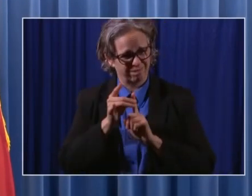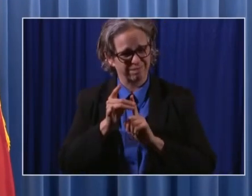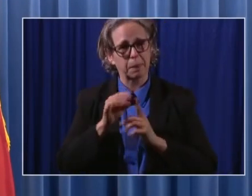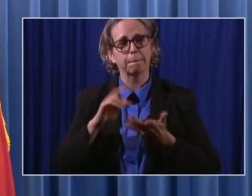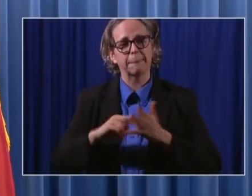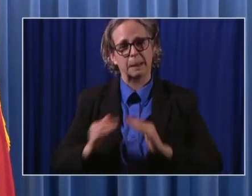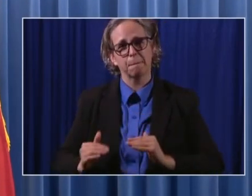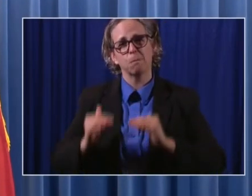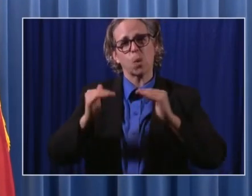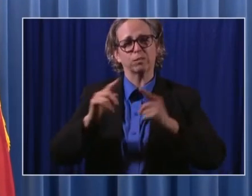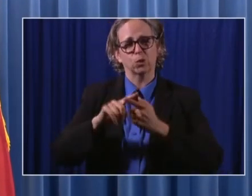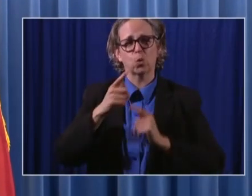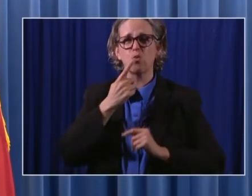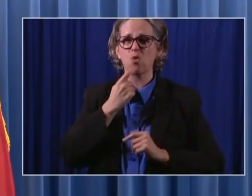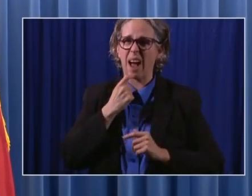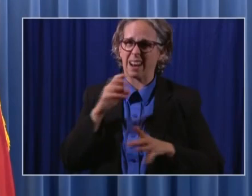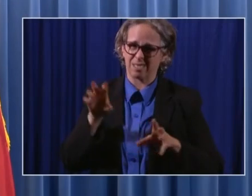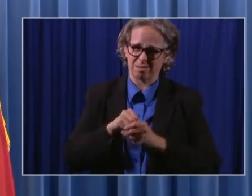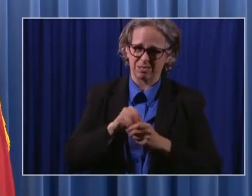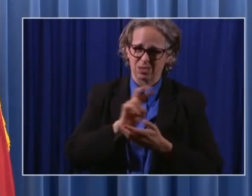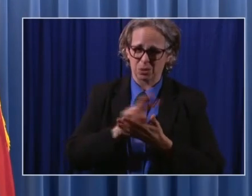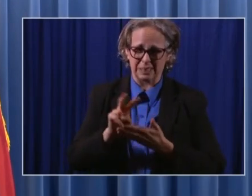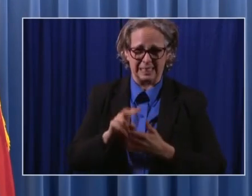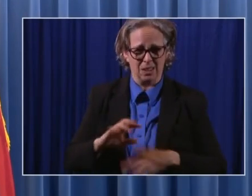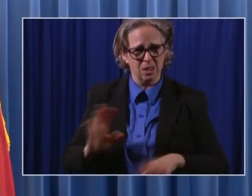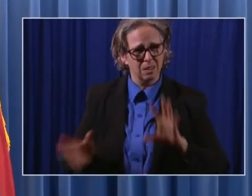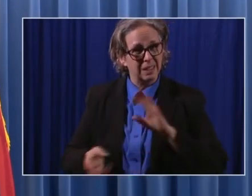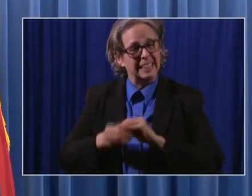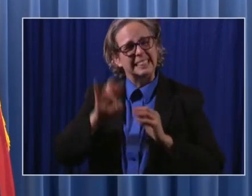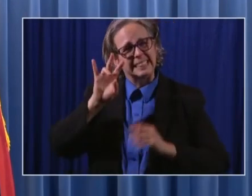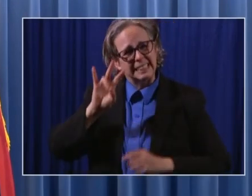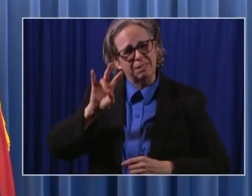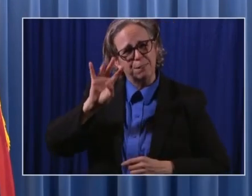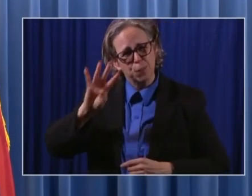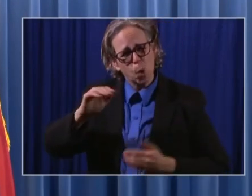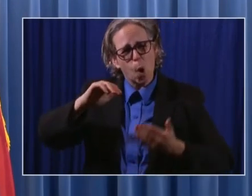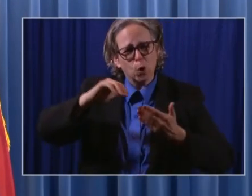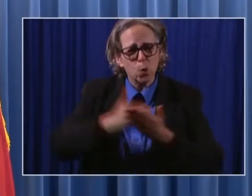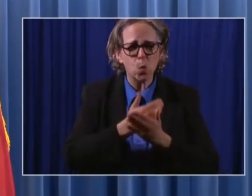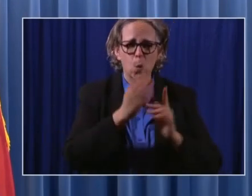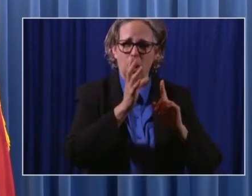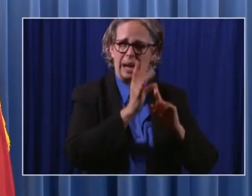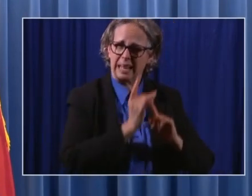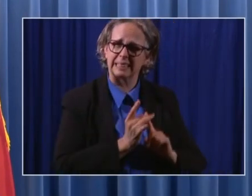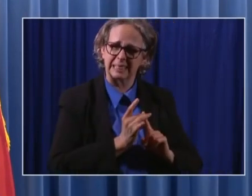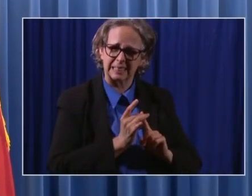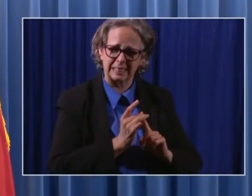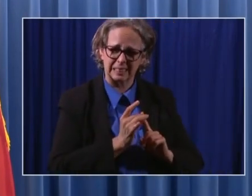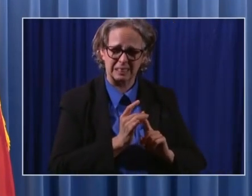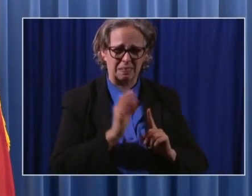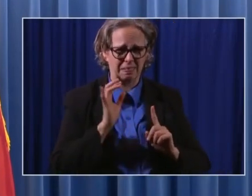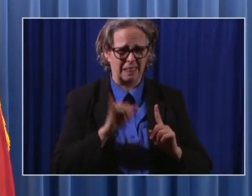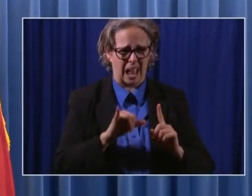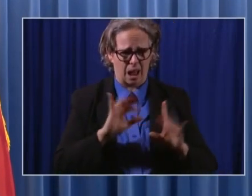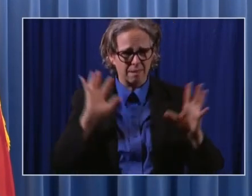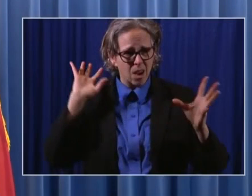THEY ARE AT 124 CASES PER 100,000 RESIDENTS IN THE LAST TWO WEEKS. LAWRENCE COUNTY IS MOVING INTO READ TODAY. DURING THE PAST 14 DAYS, 74